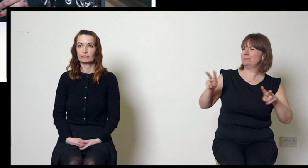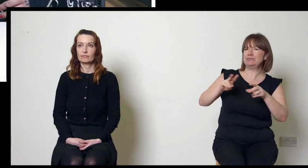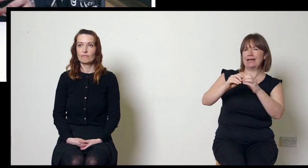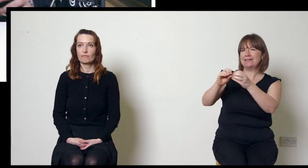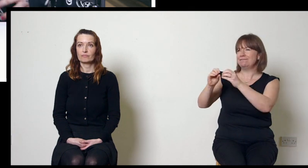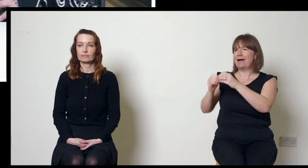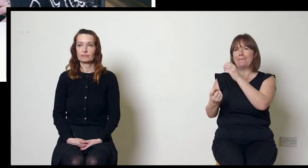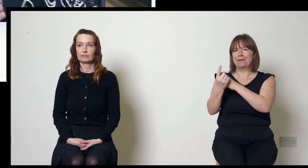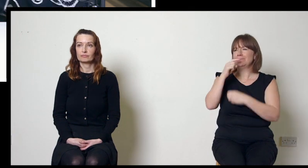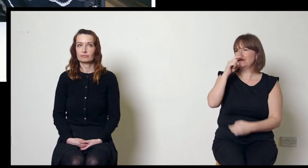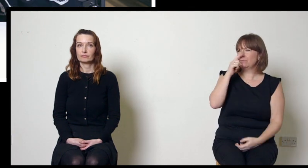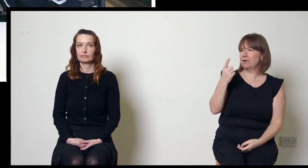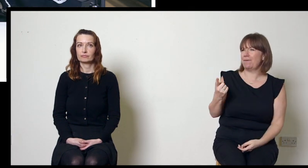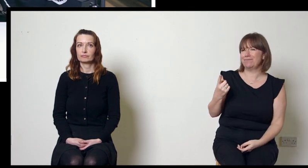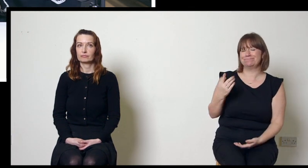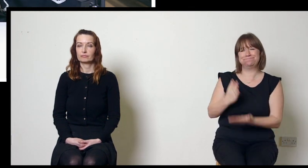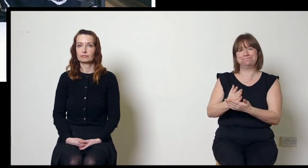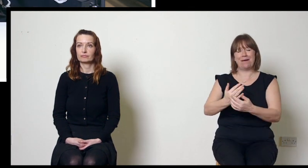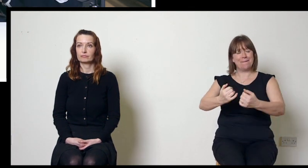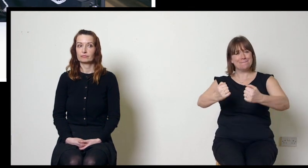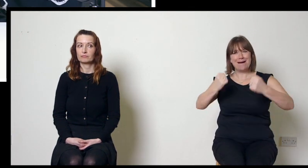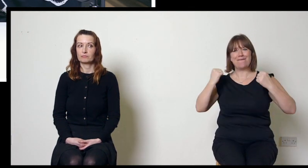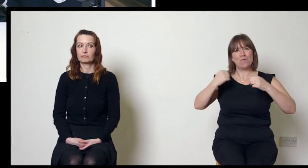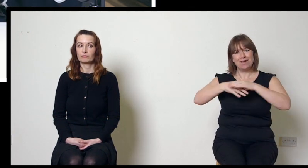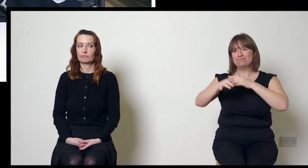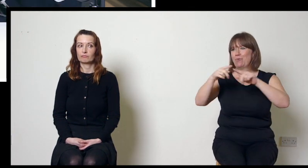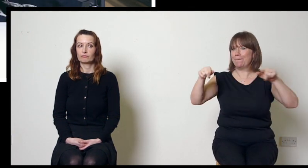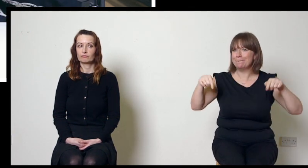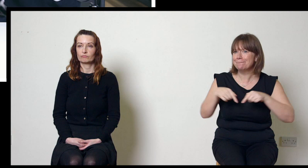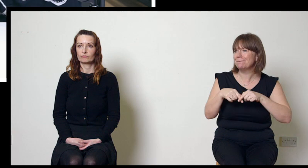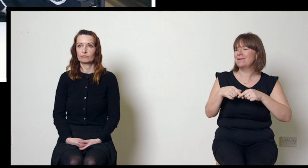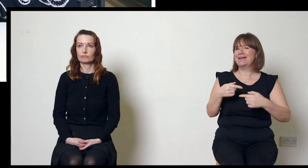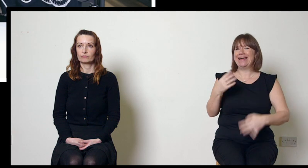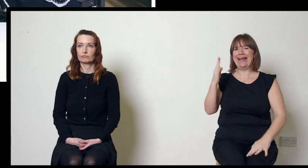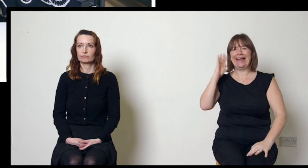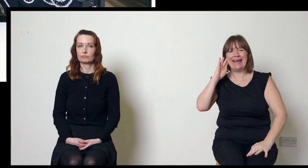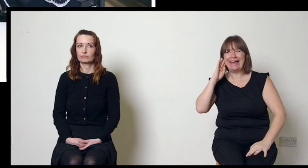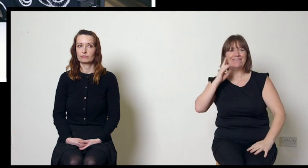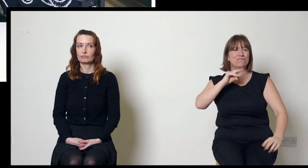And again it was so powerful to be in that room and hear those authentic voices of people talking